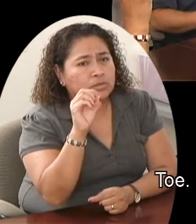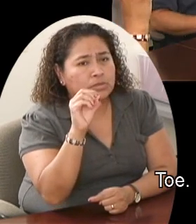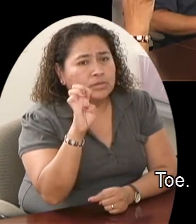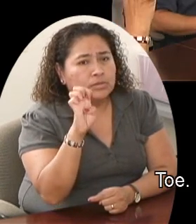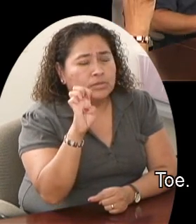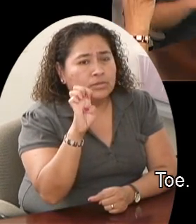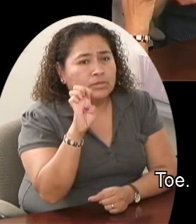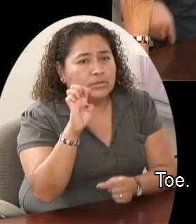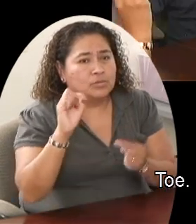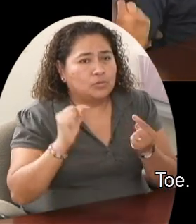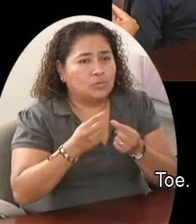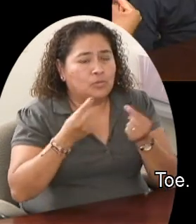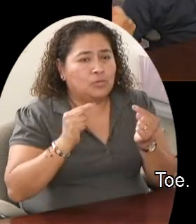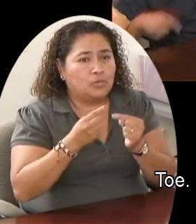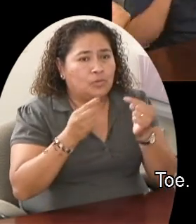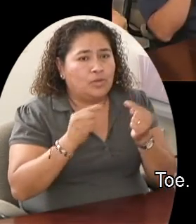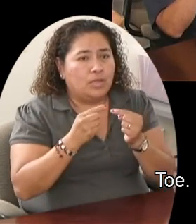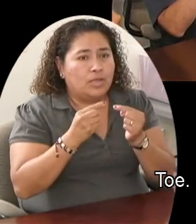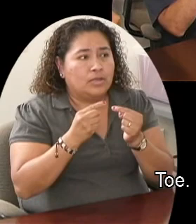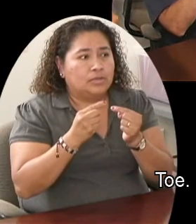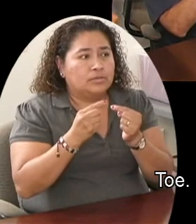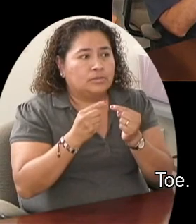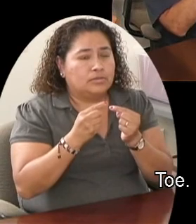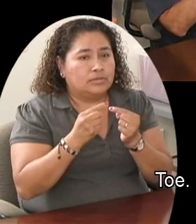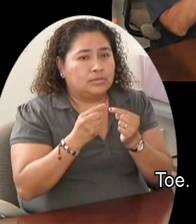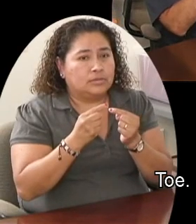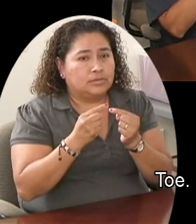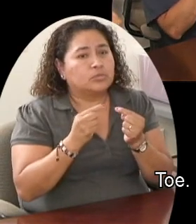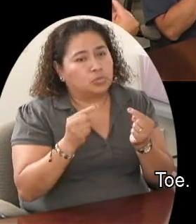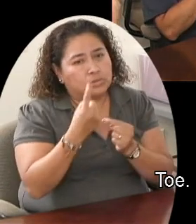Toe. Okay, toes.